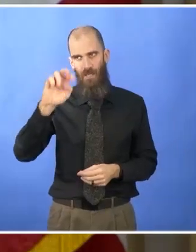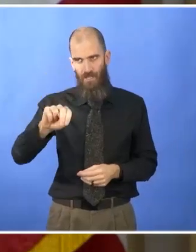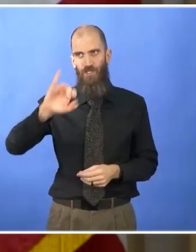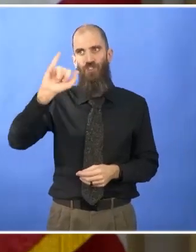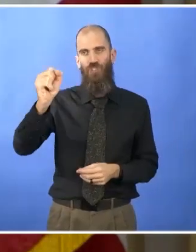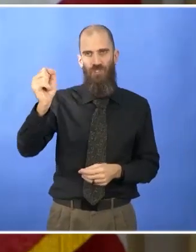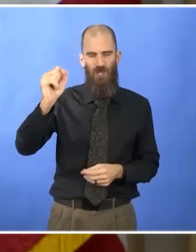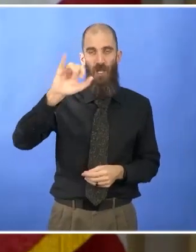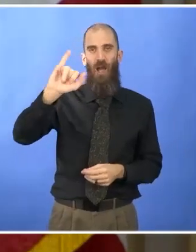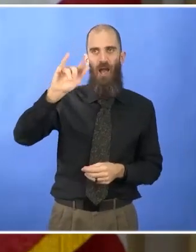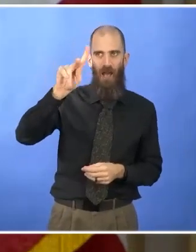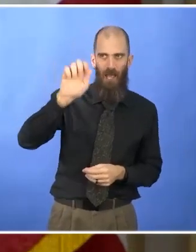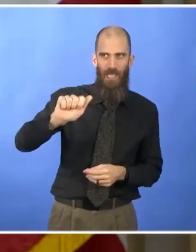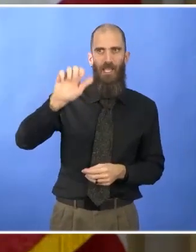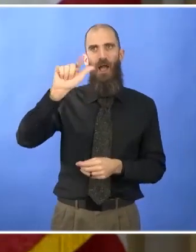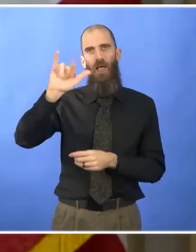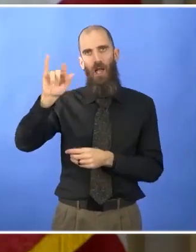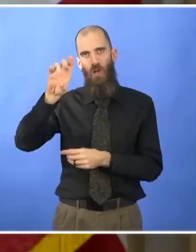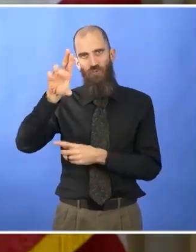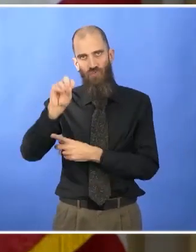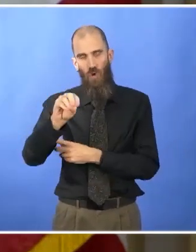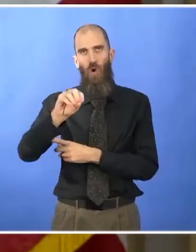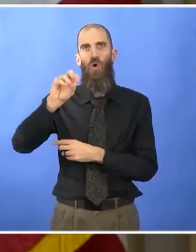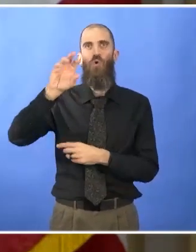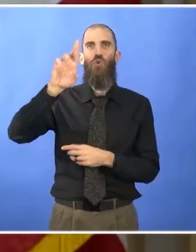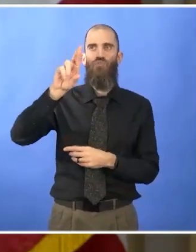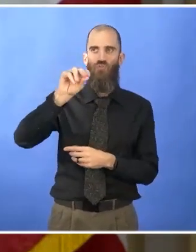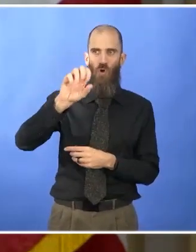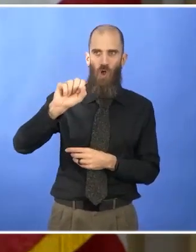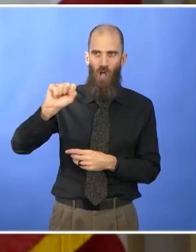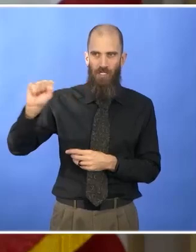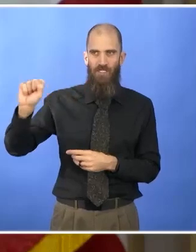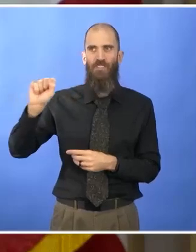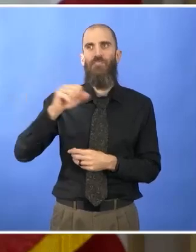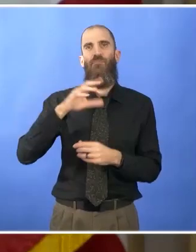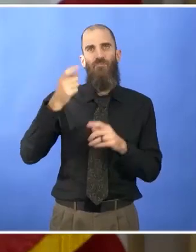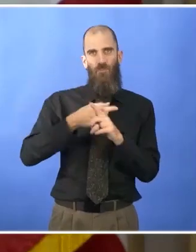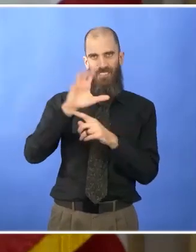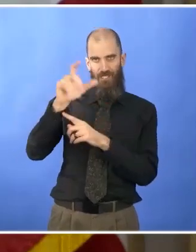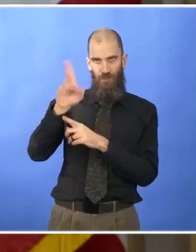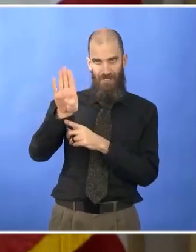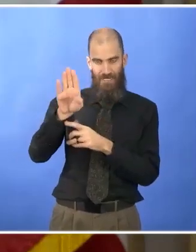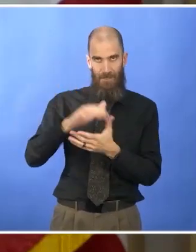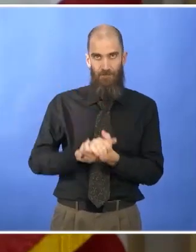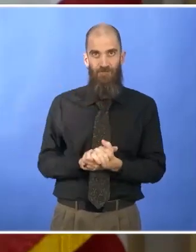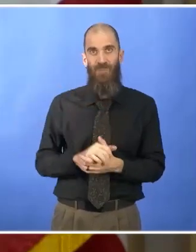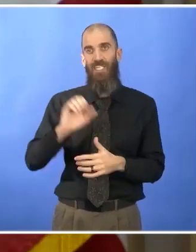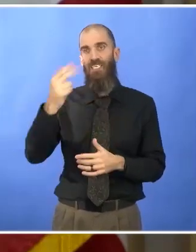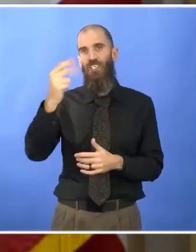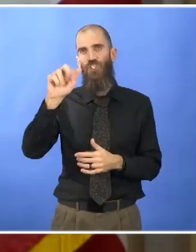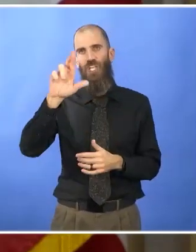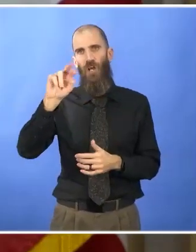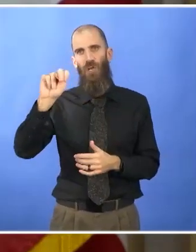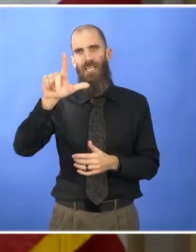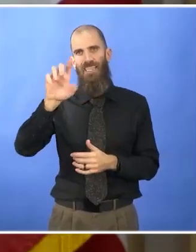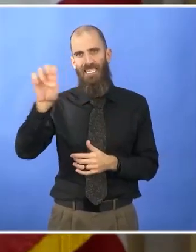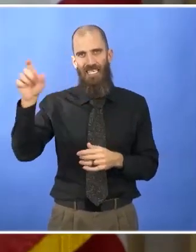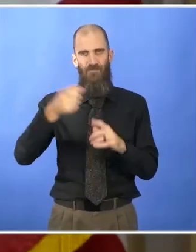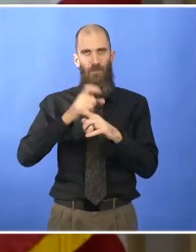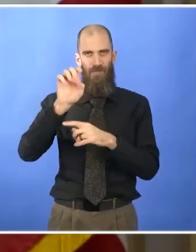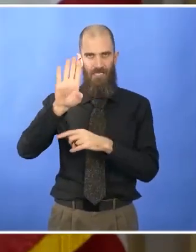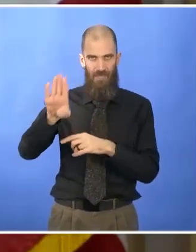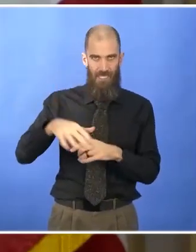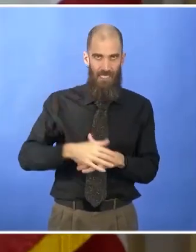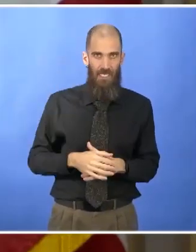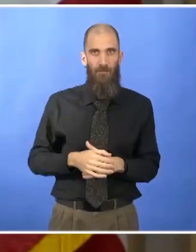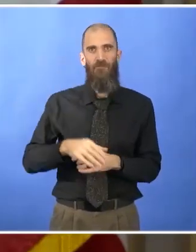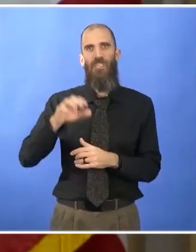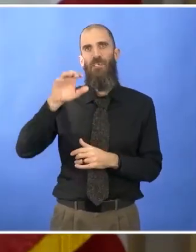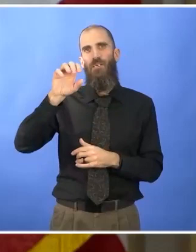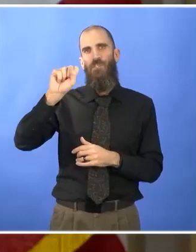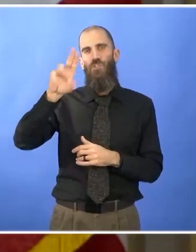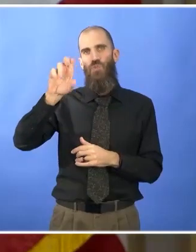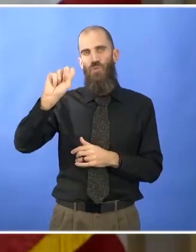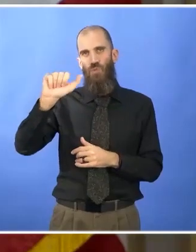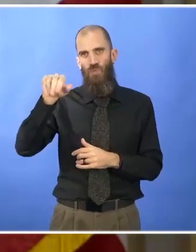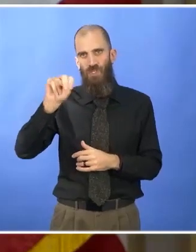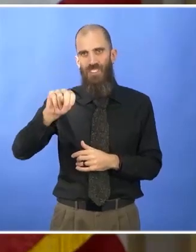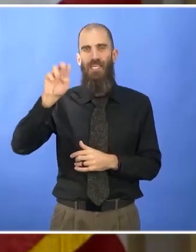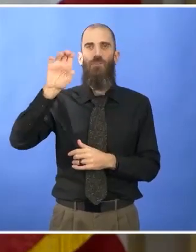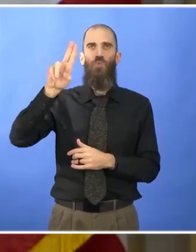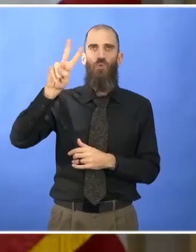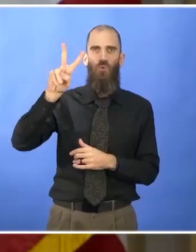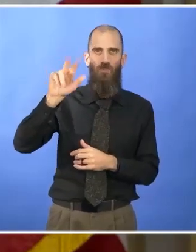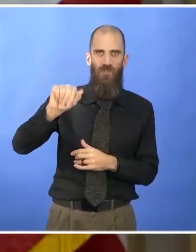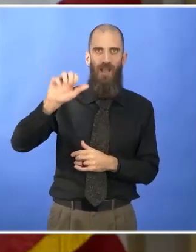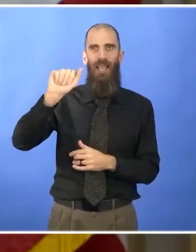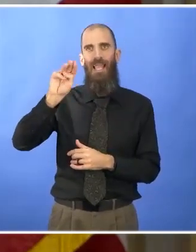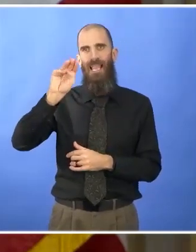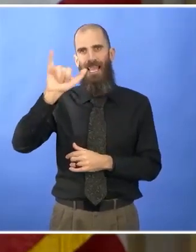CONSUMER AND GOVERNMENTAL AFFAIRS BUREAU.